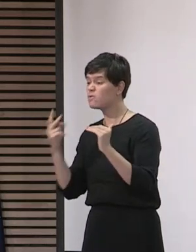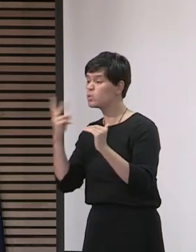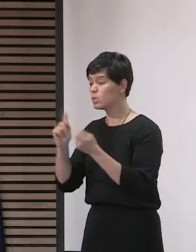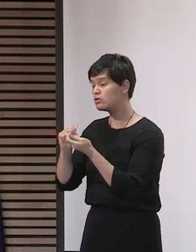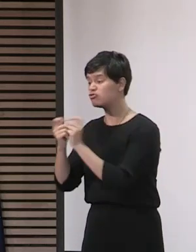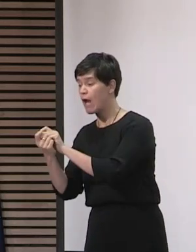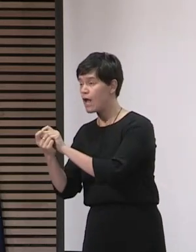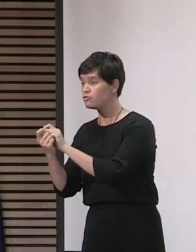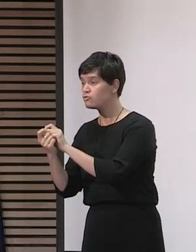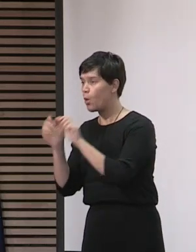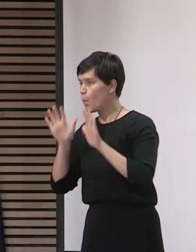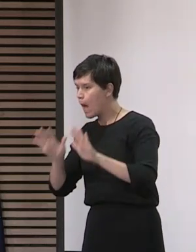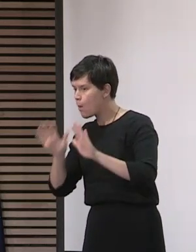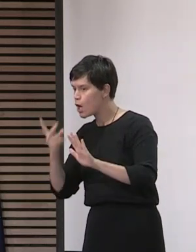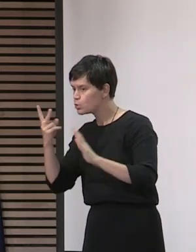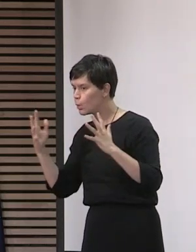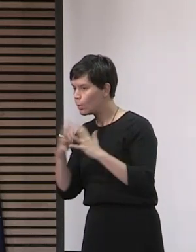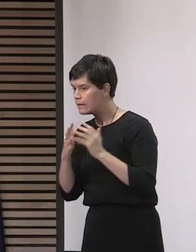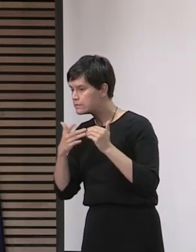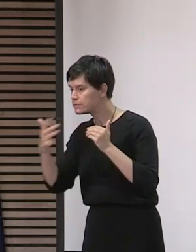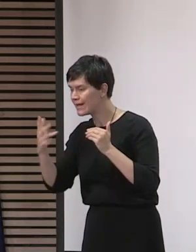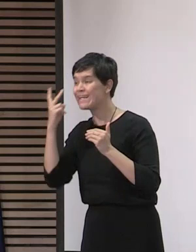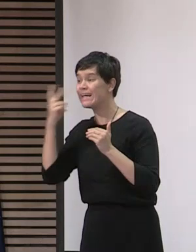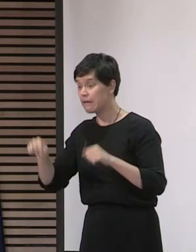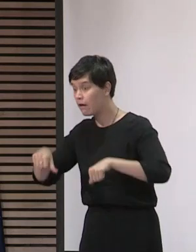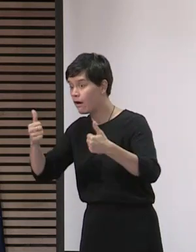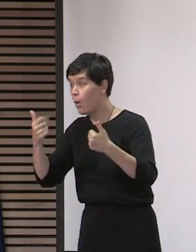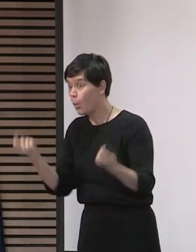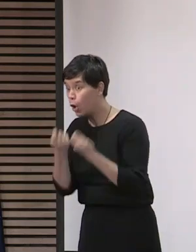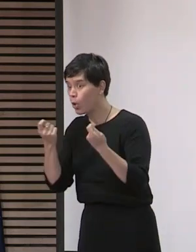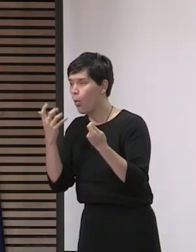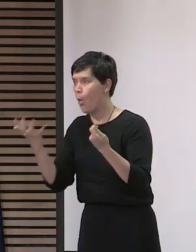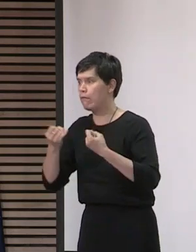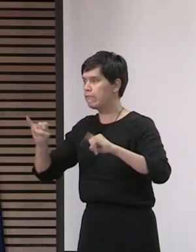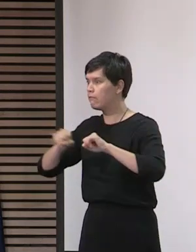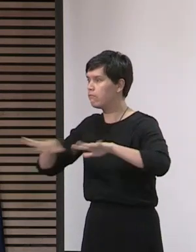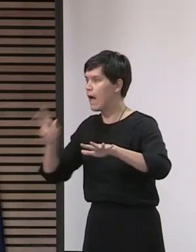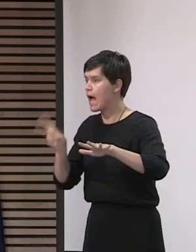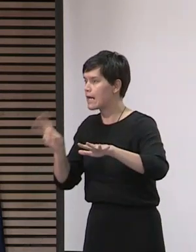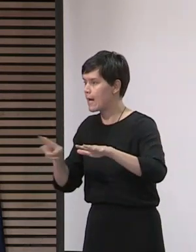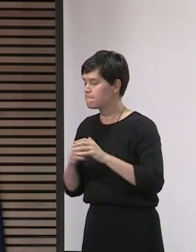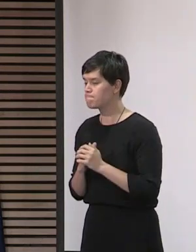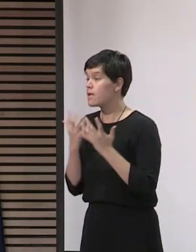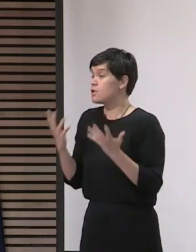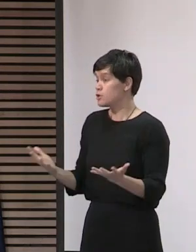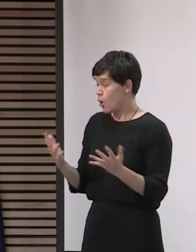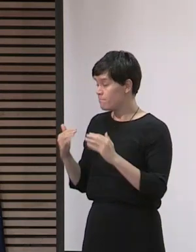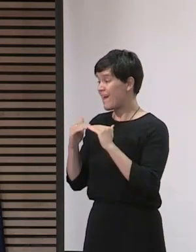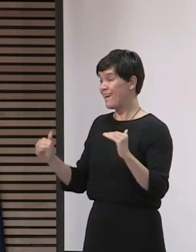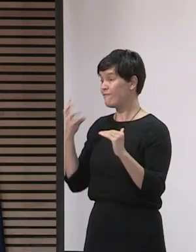weeks for changes in levels to start showing up in our cases, as we're all now familiar. So we can now be highly